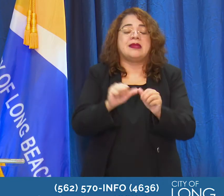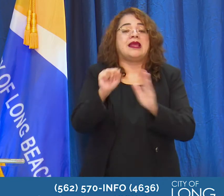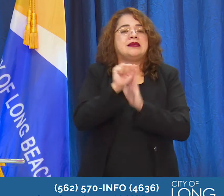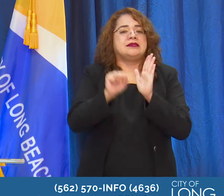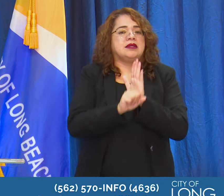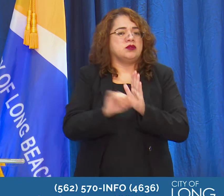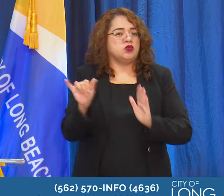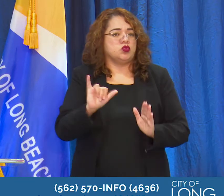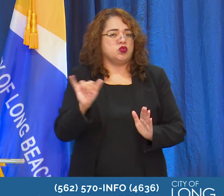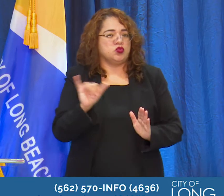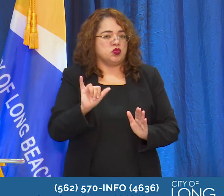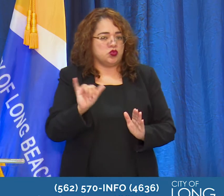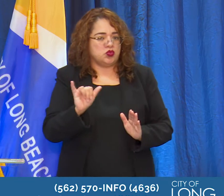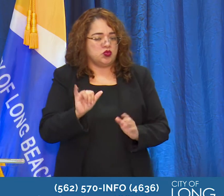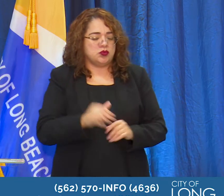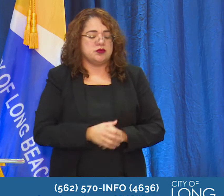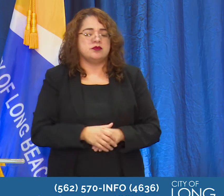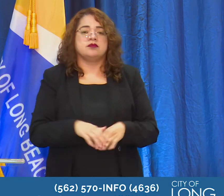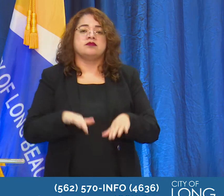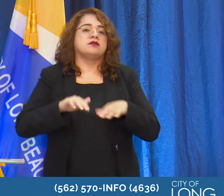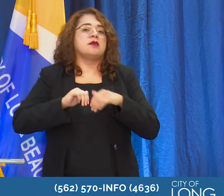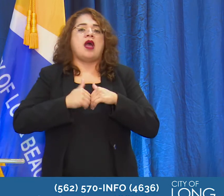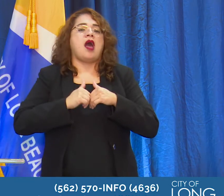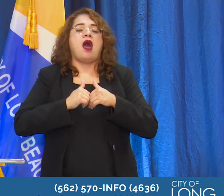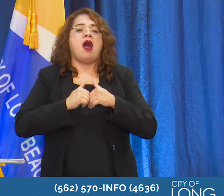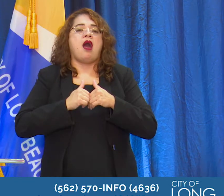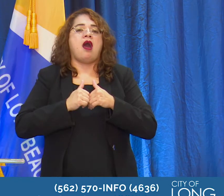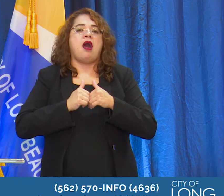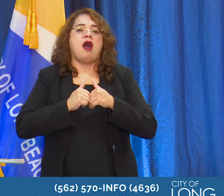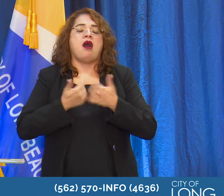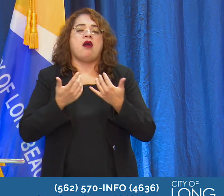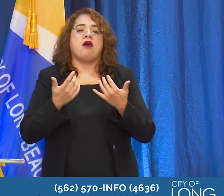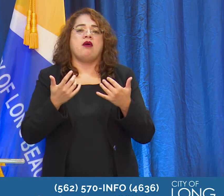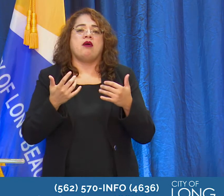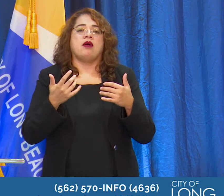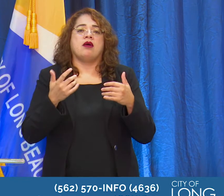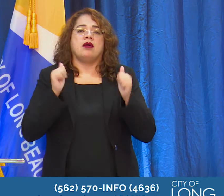as far as how we would be allowed to reopen,